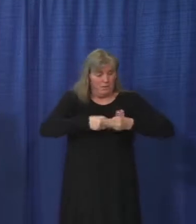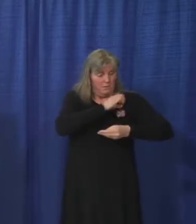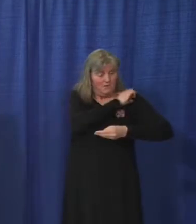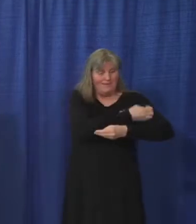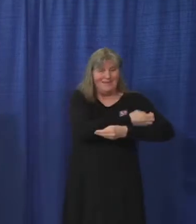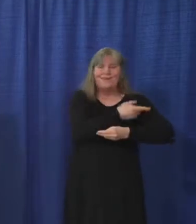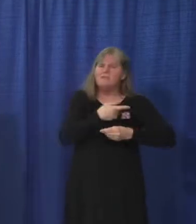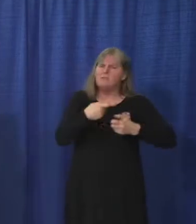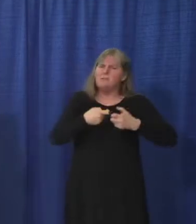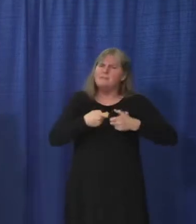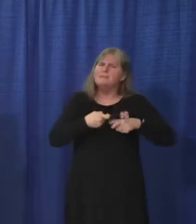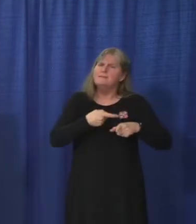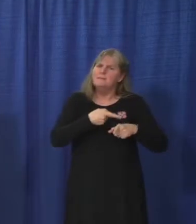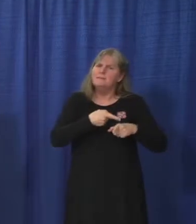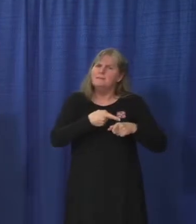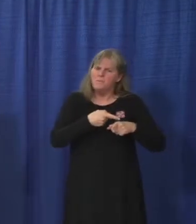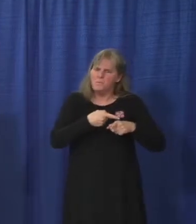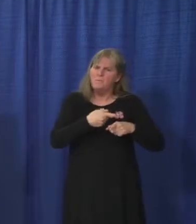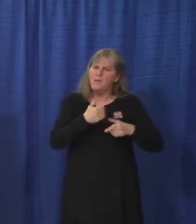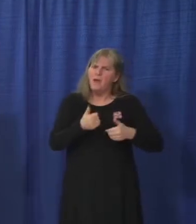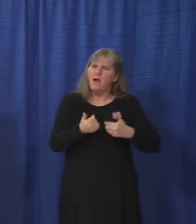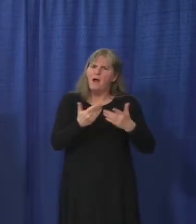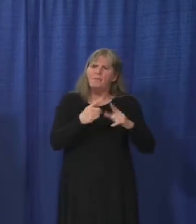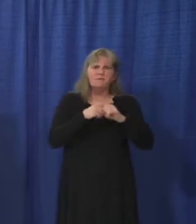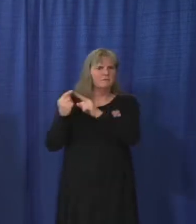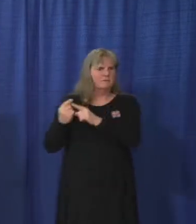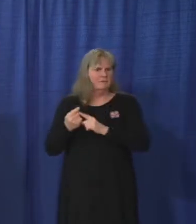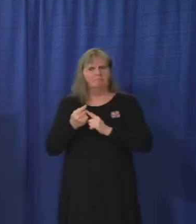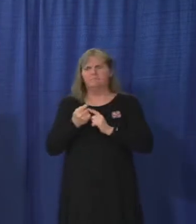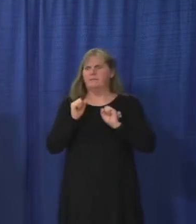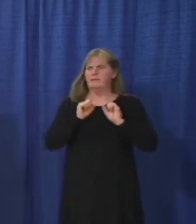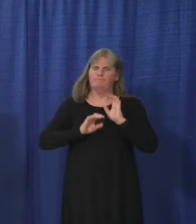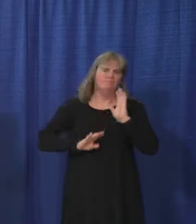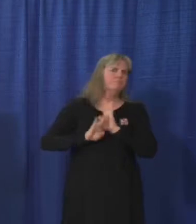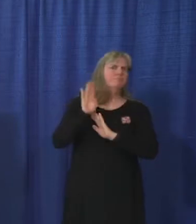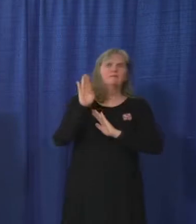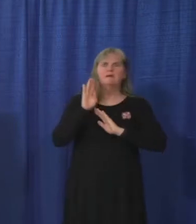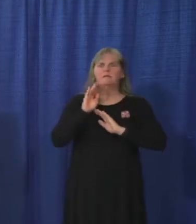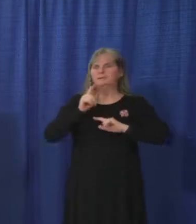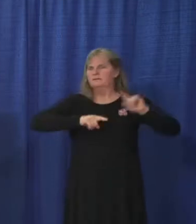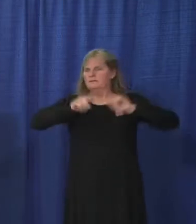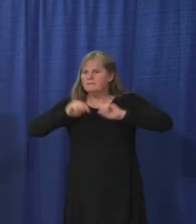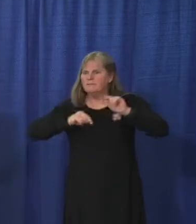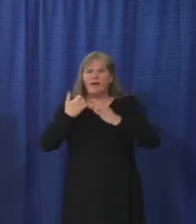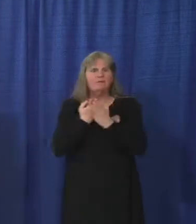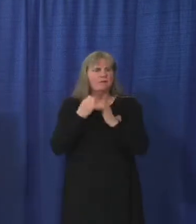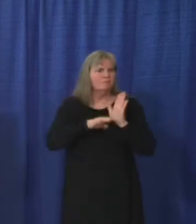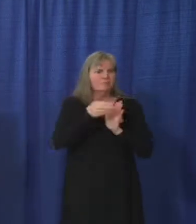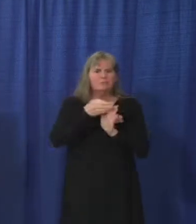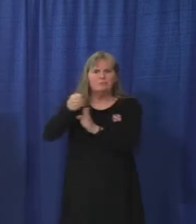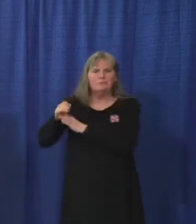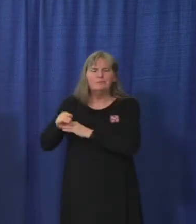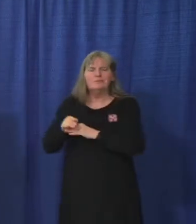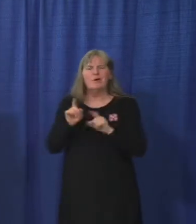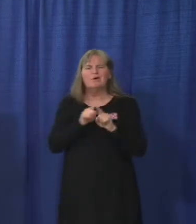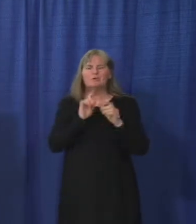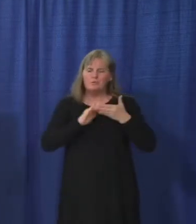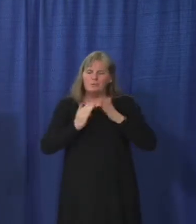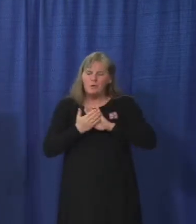offers numerous economic growth and diversification opportunities for communities and first Nations. Yukon's road ahead is our